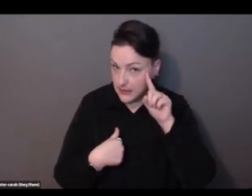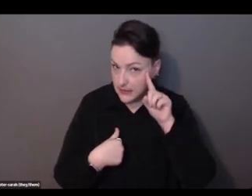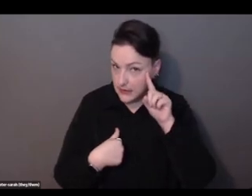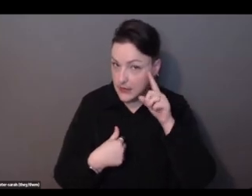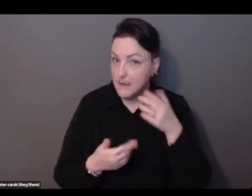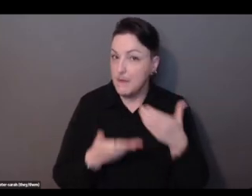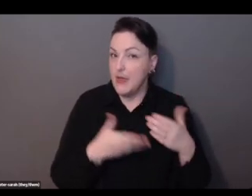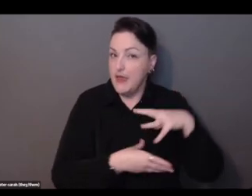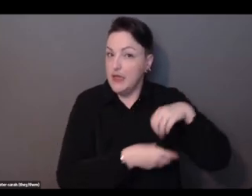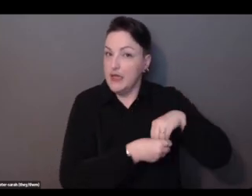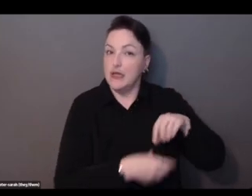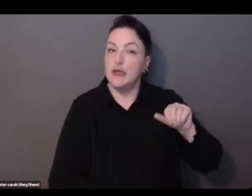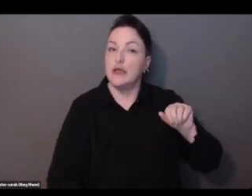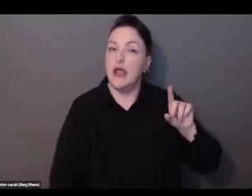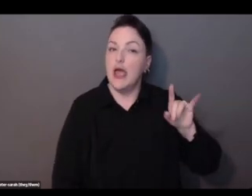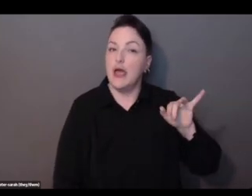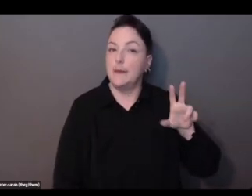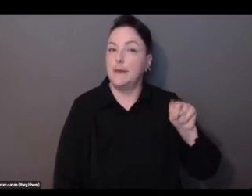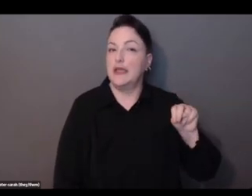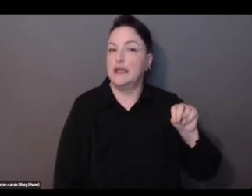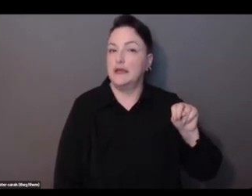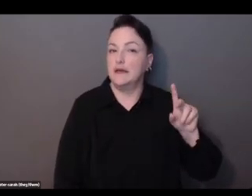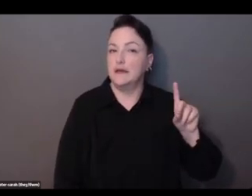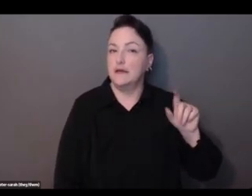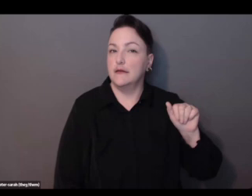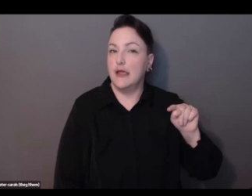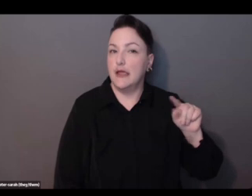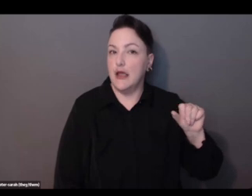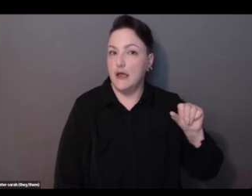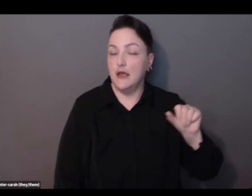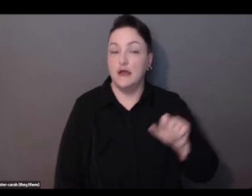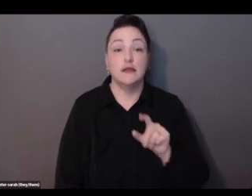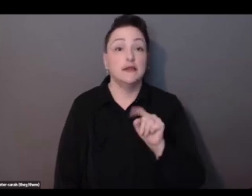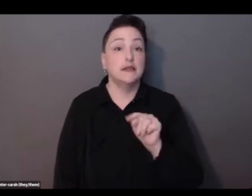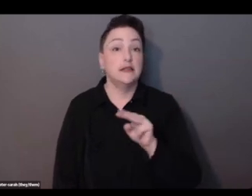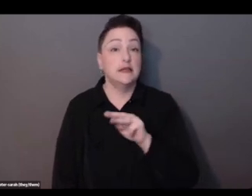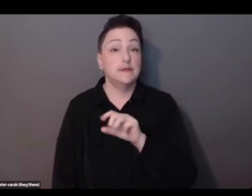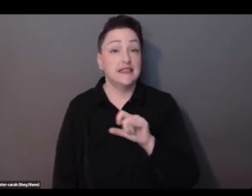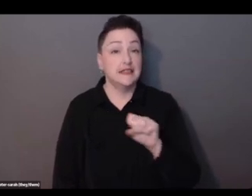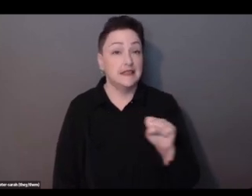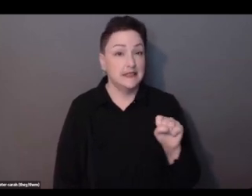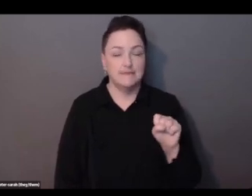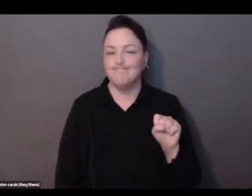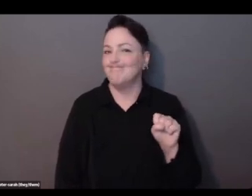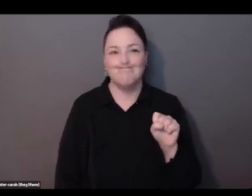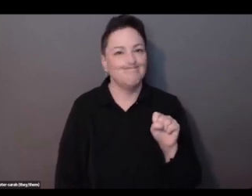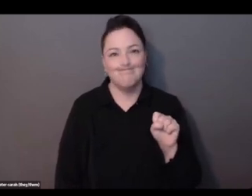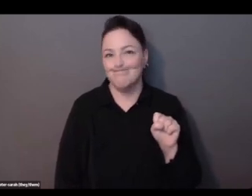but it's not something we have in the T-MSIS Medicaid claims data.